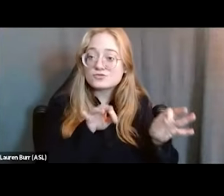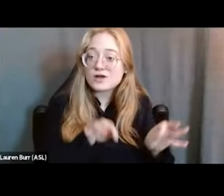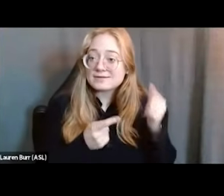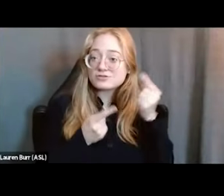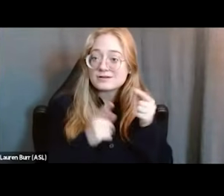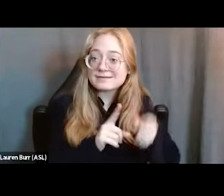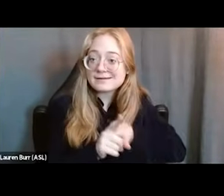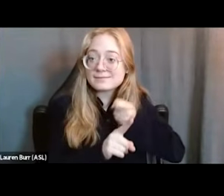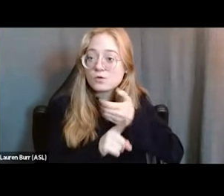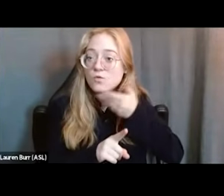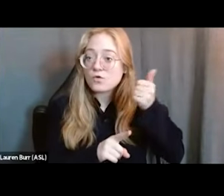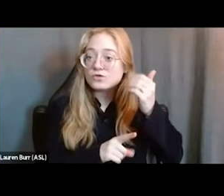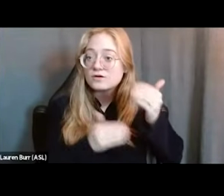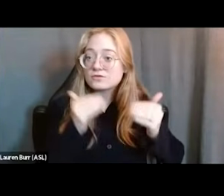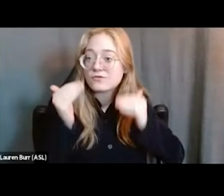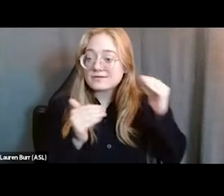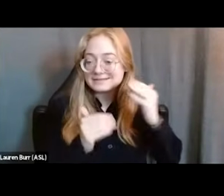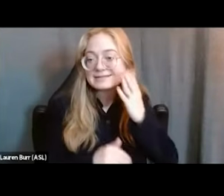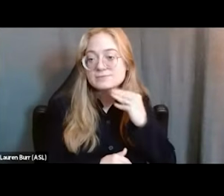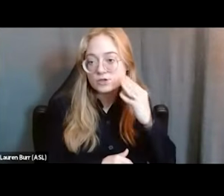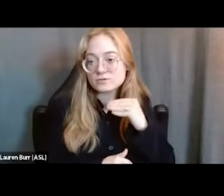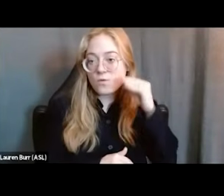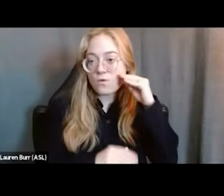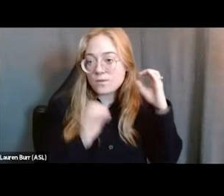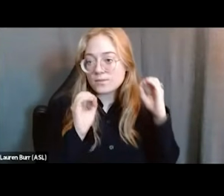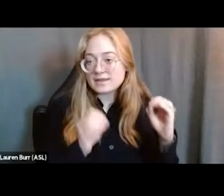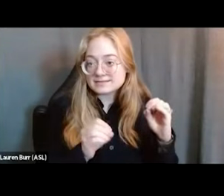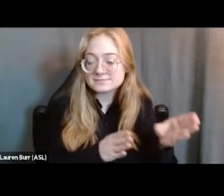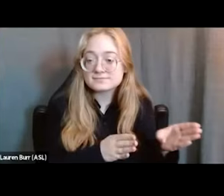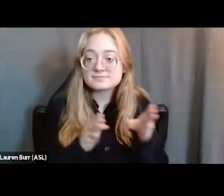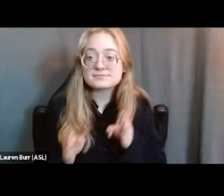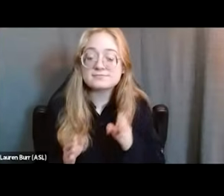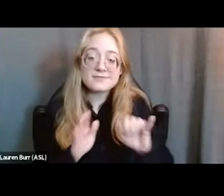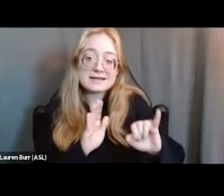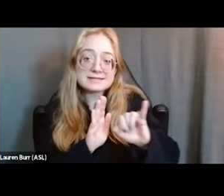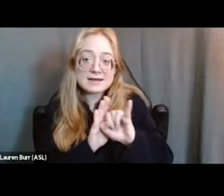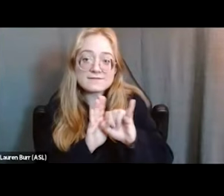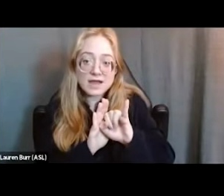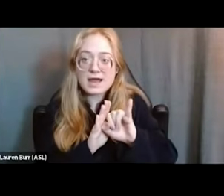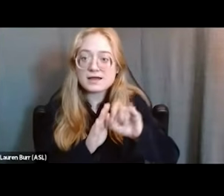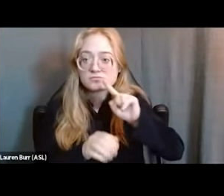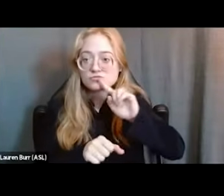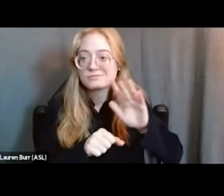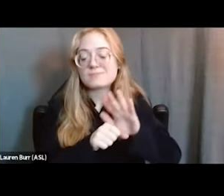older adults experiencing homelessness, be able to identify some promising practices, and also identify some strategies